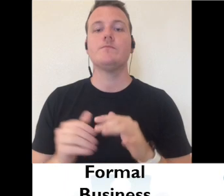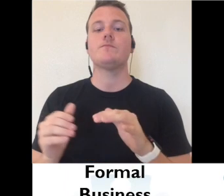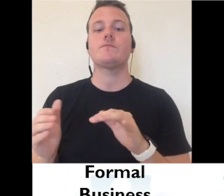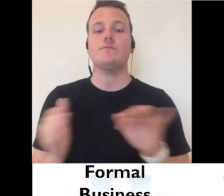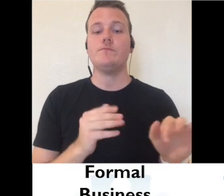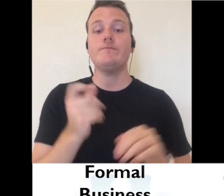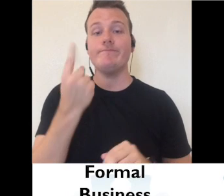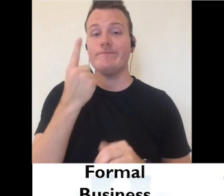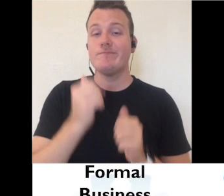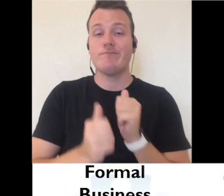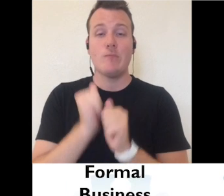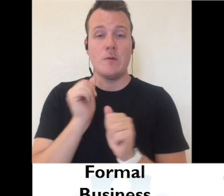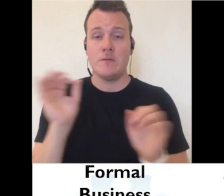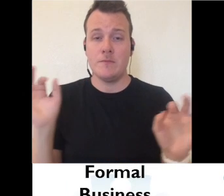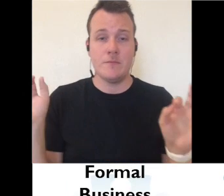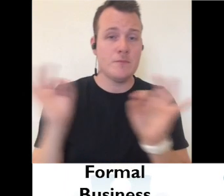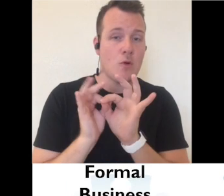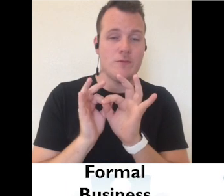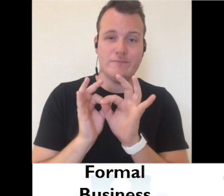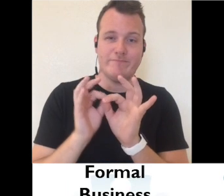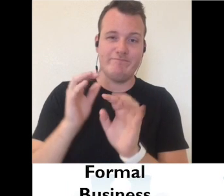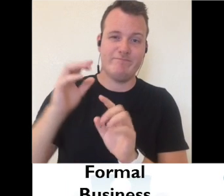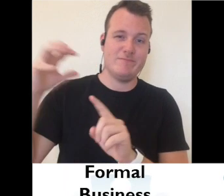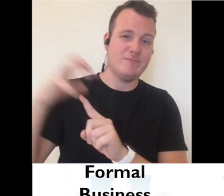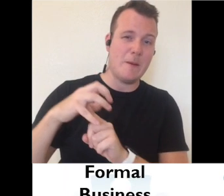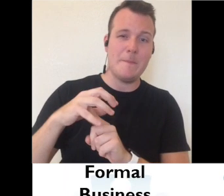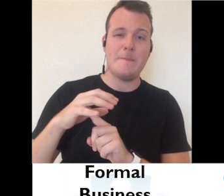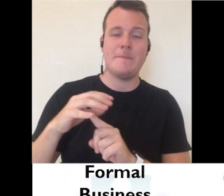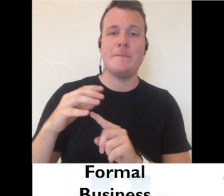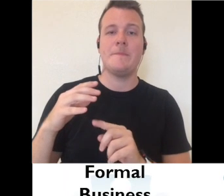executive summary. The executive summaries are used in a lot of business